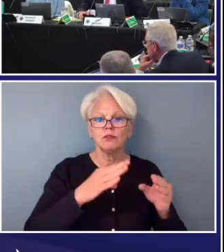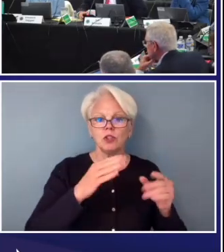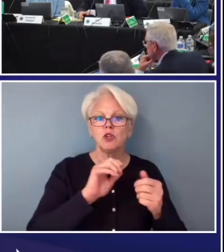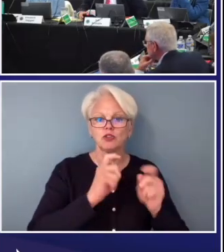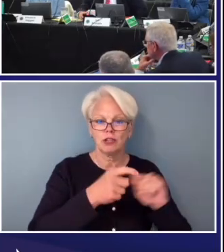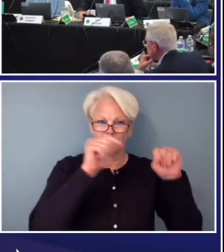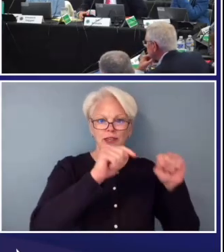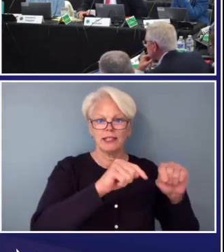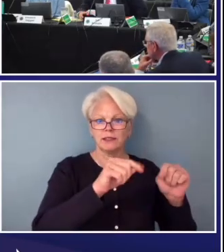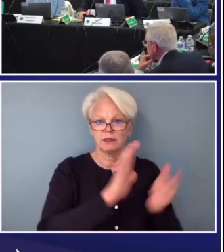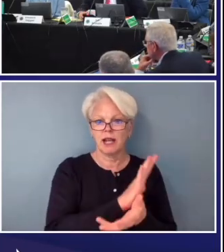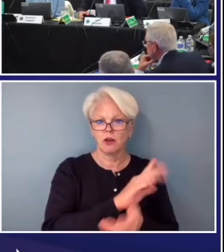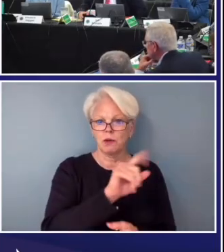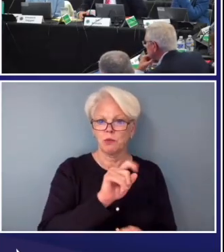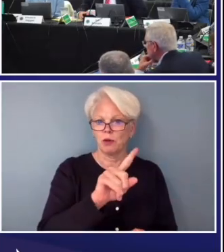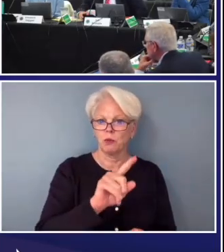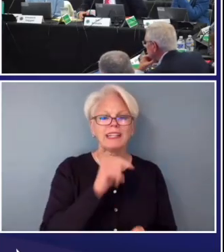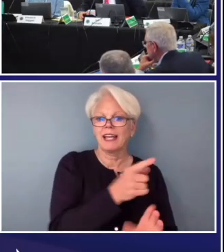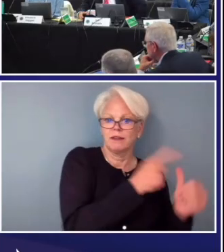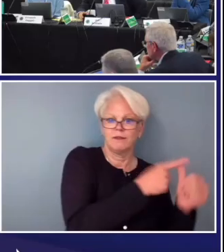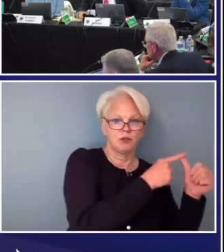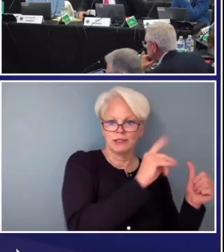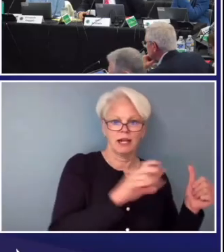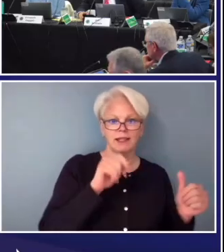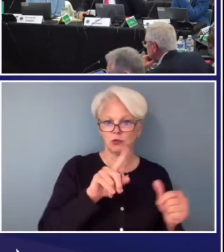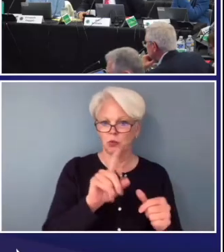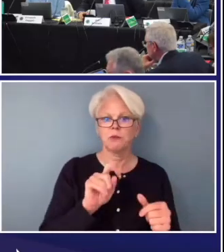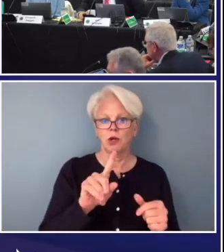to the initial document. Thank you, Mike. Thank you, Jeff Magnus.